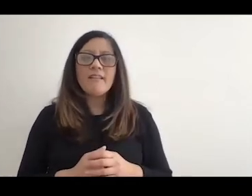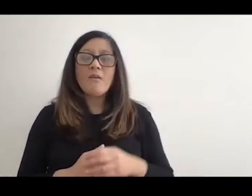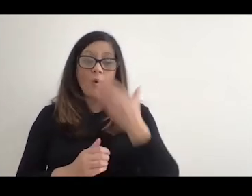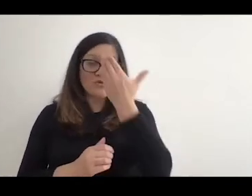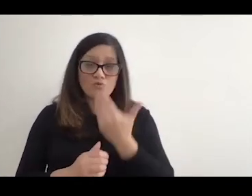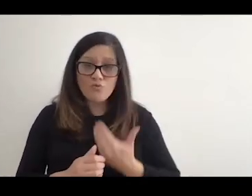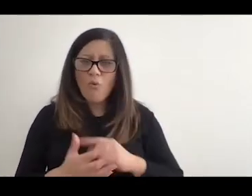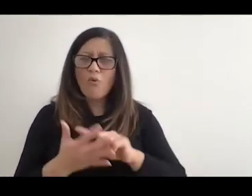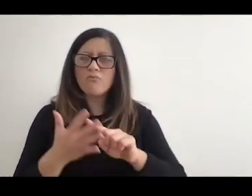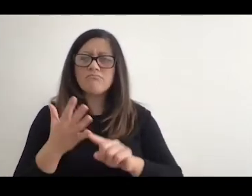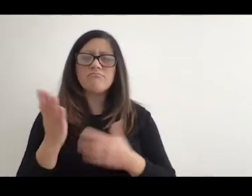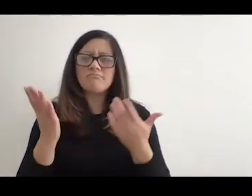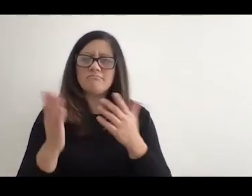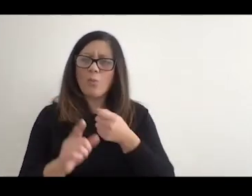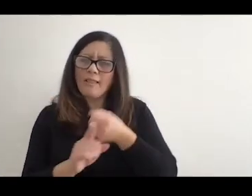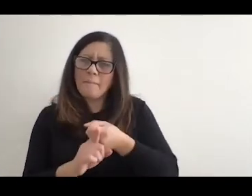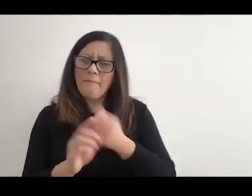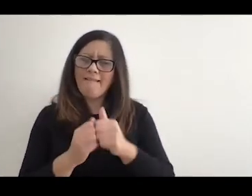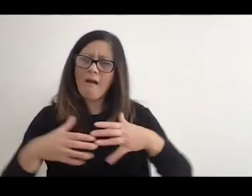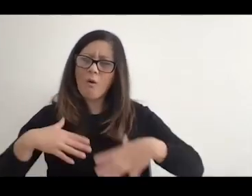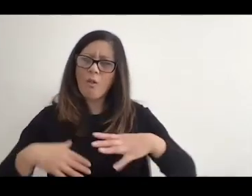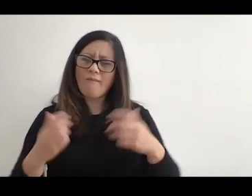the way that your clothing. Sits on your body.